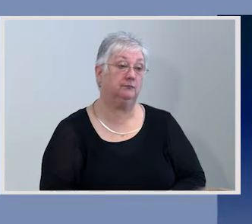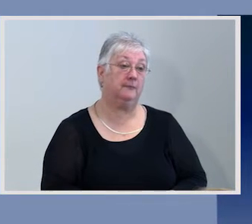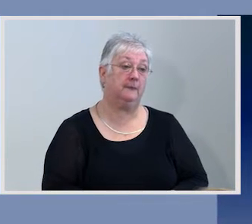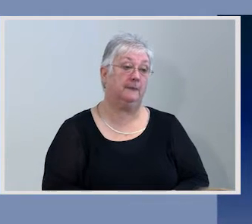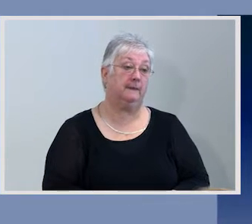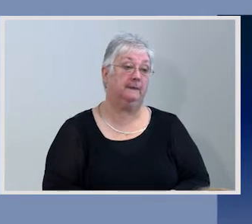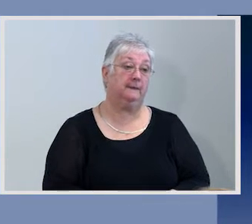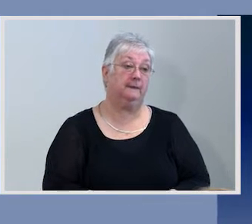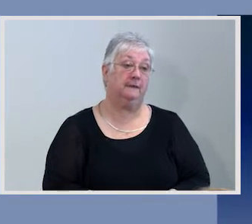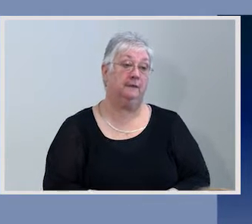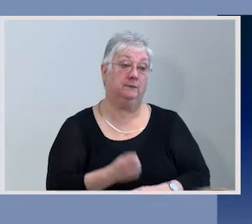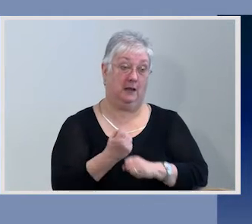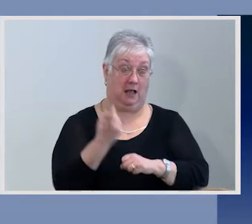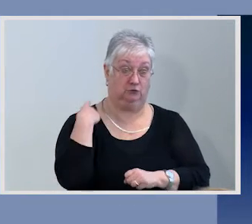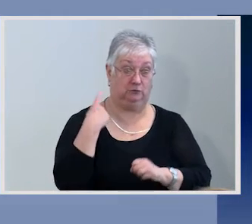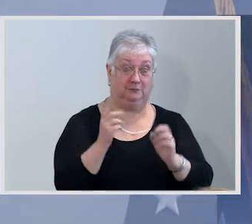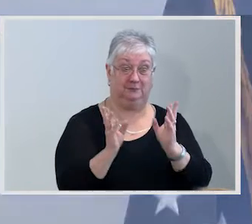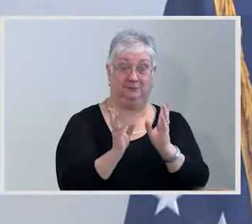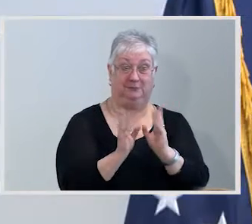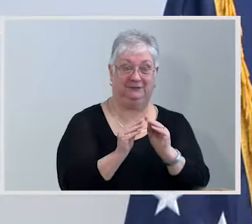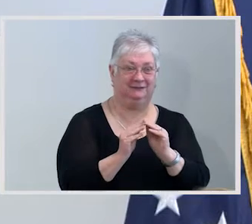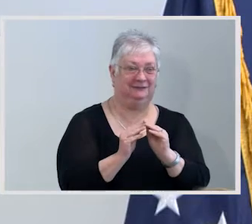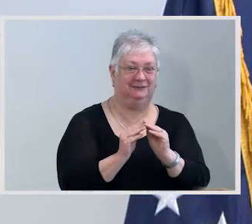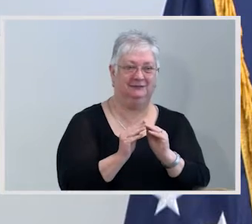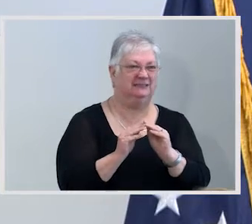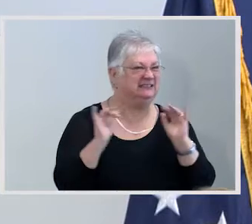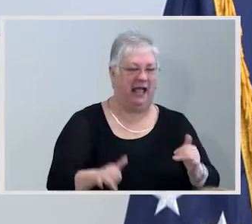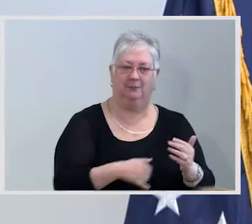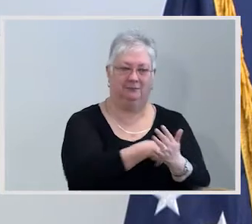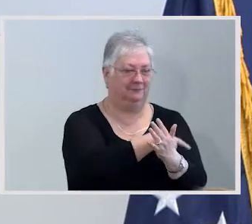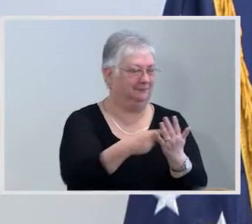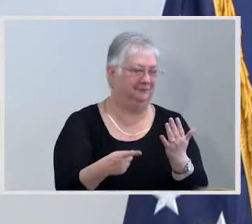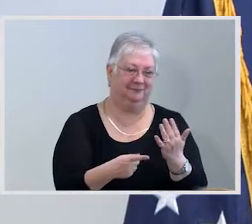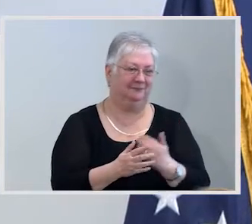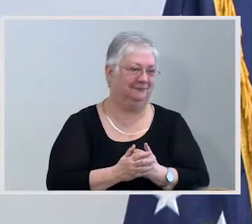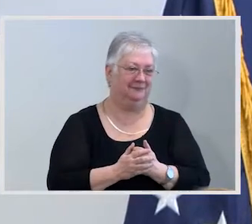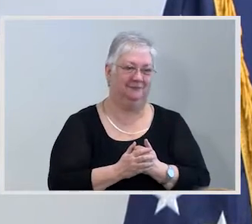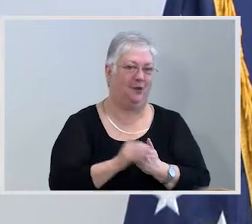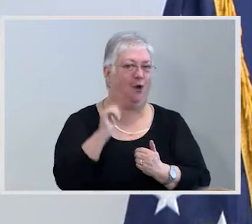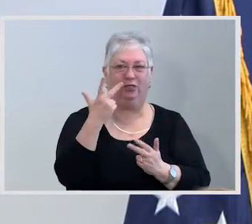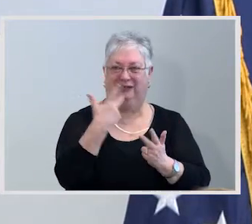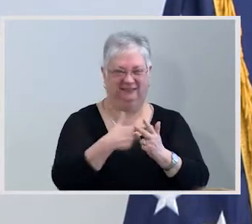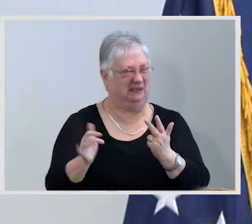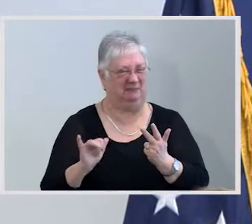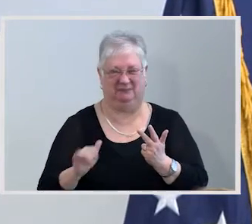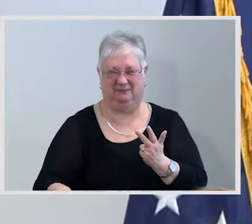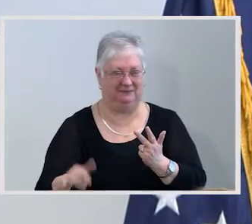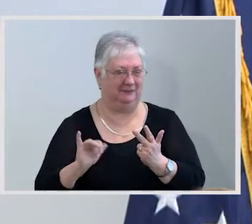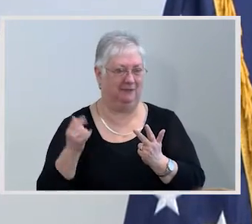THE TOP THREE PRIORITIES IN EACH OF THOSE MEETINGS WERE JOBS, EDUCATION AND HOUSING.